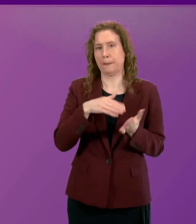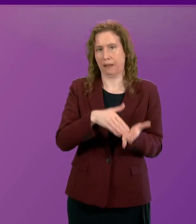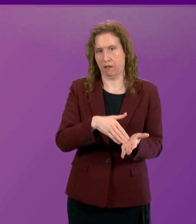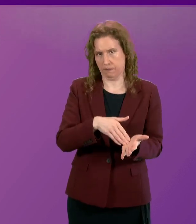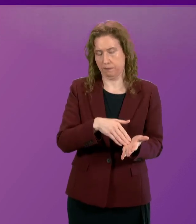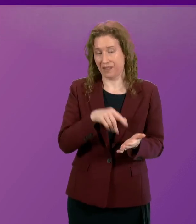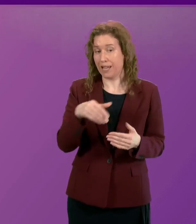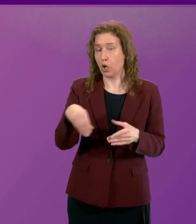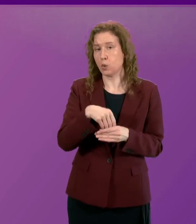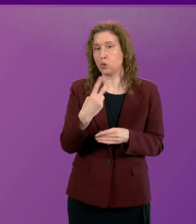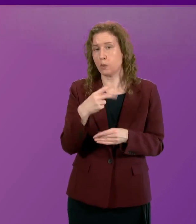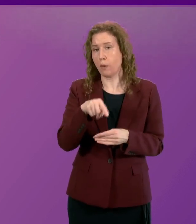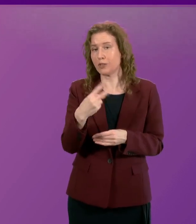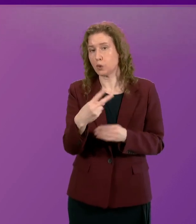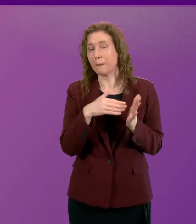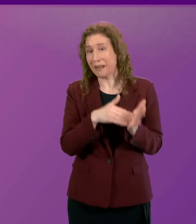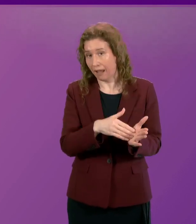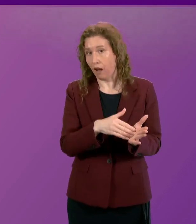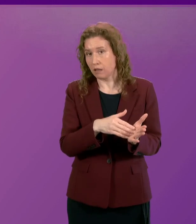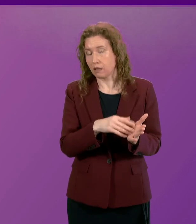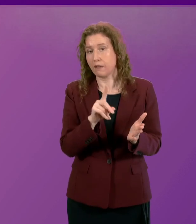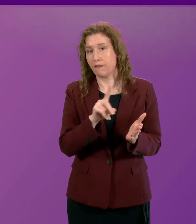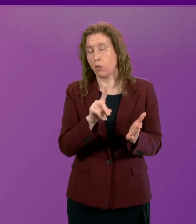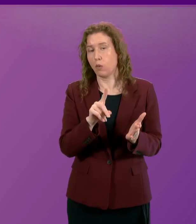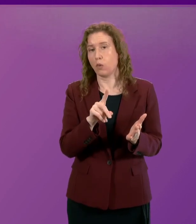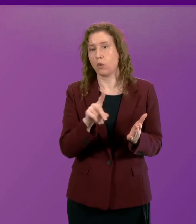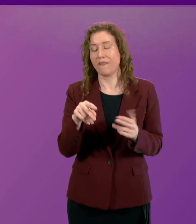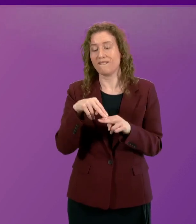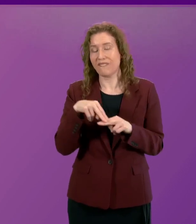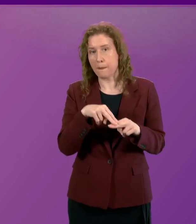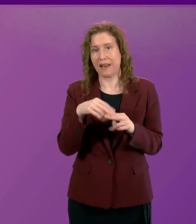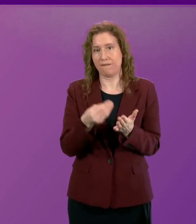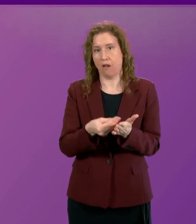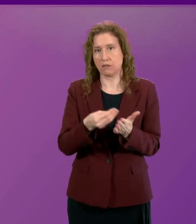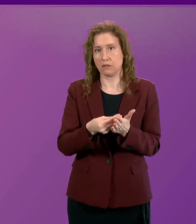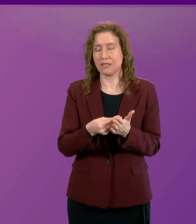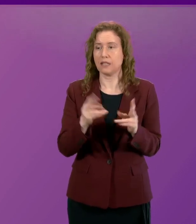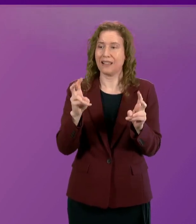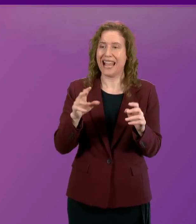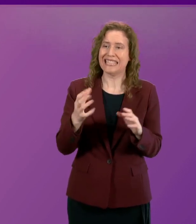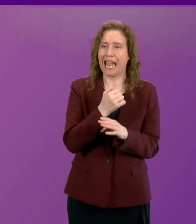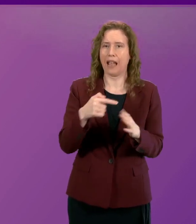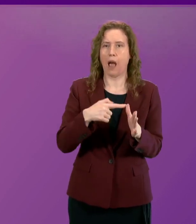which includes £2.2 million for the Family Fund’s take a break Scotland programme for